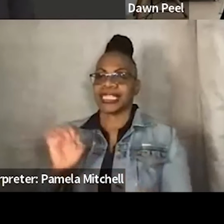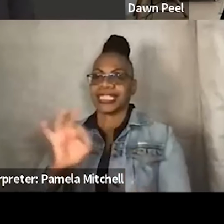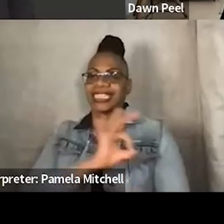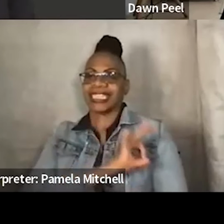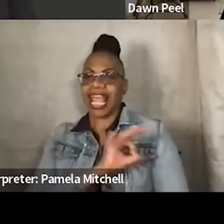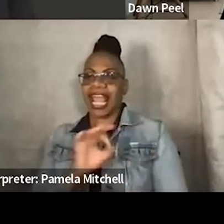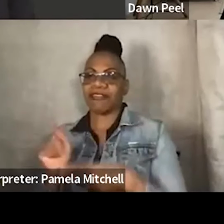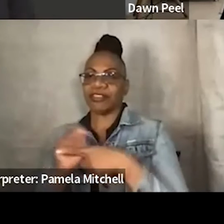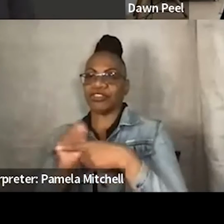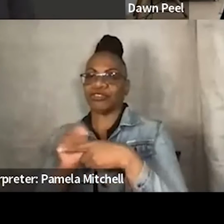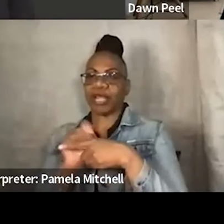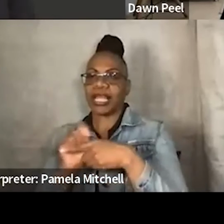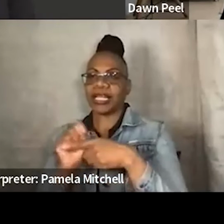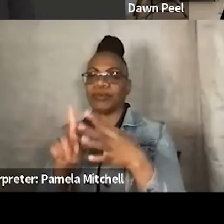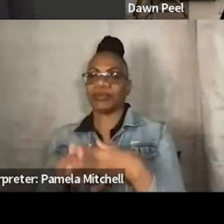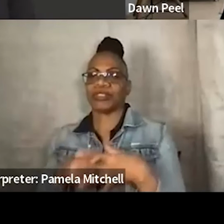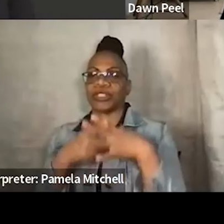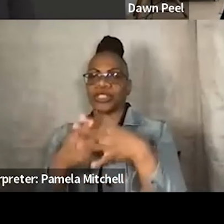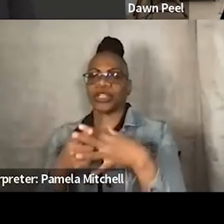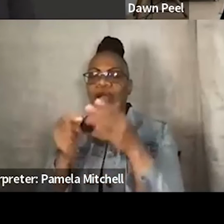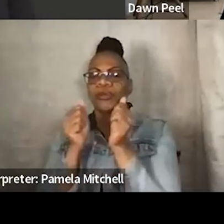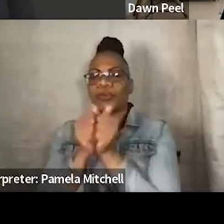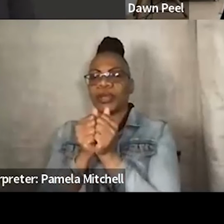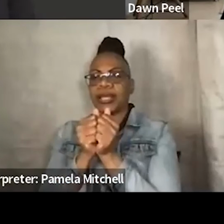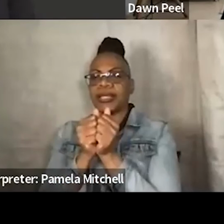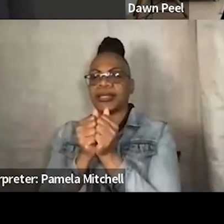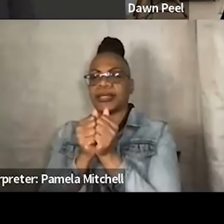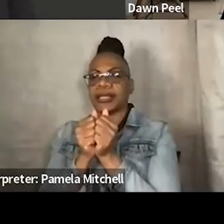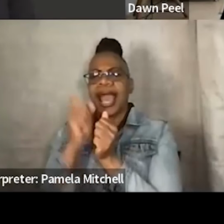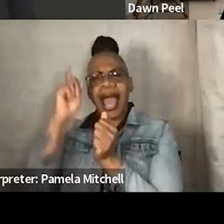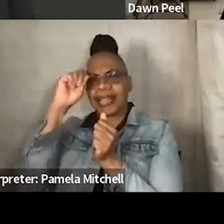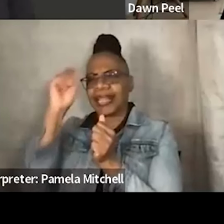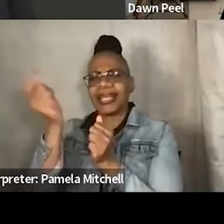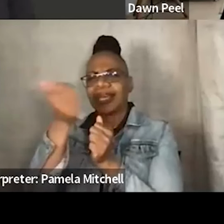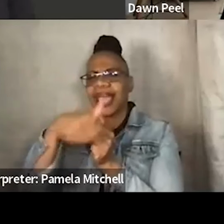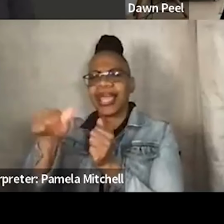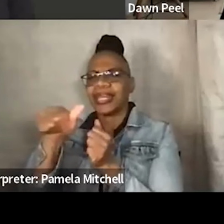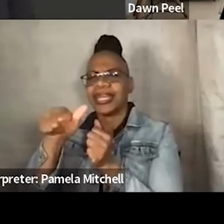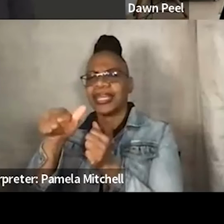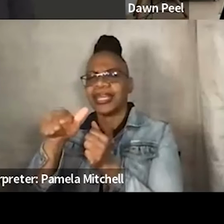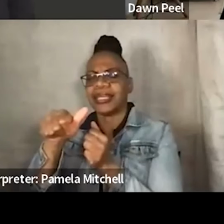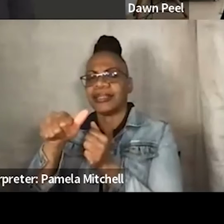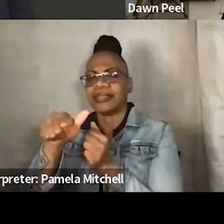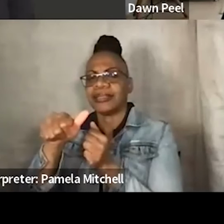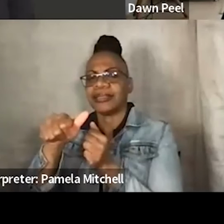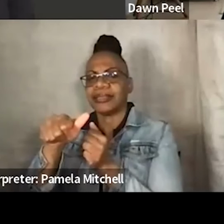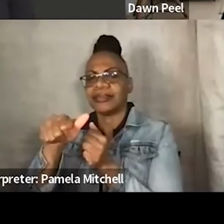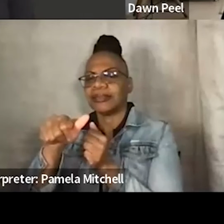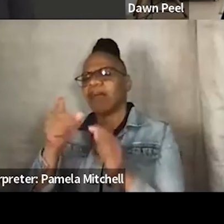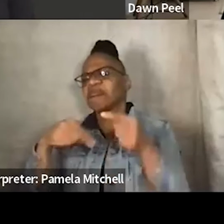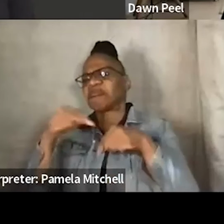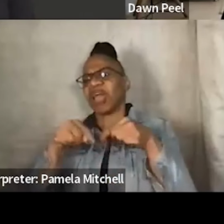So let's start with, actually, I think anybody, let's start with Julie and Laurie,